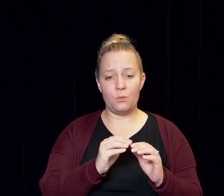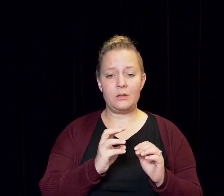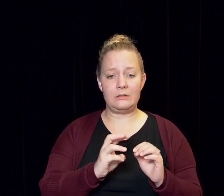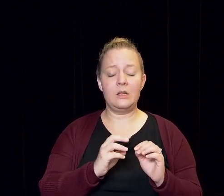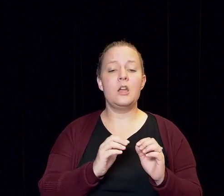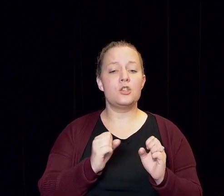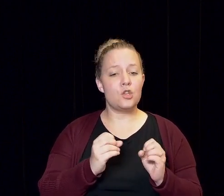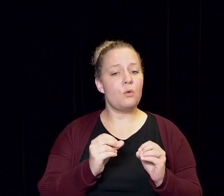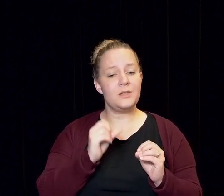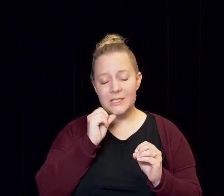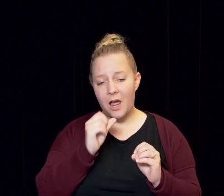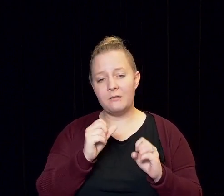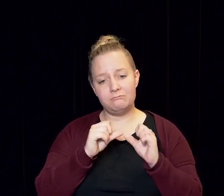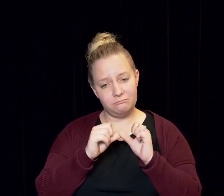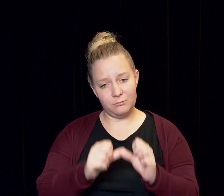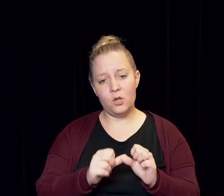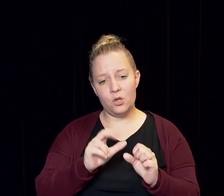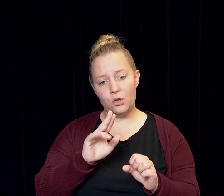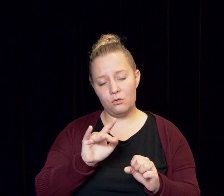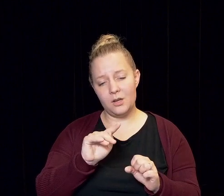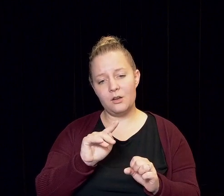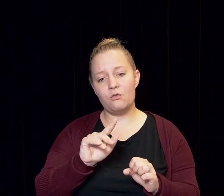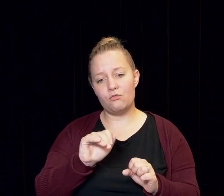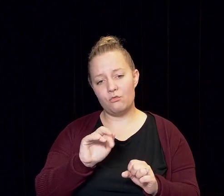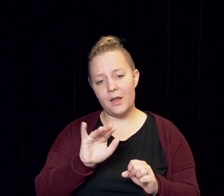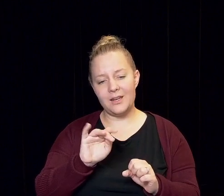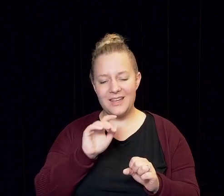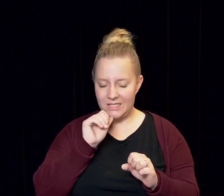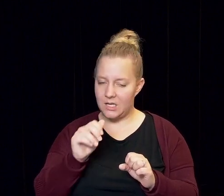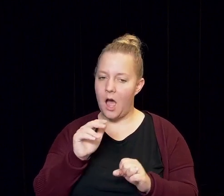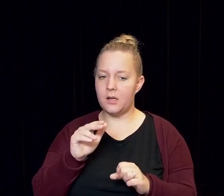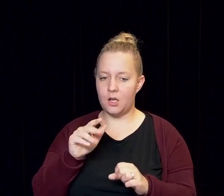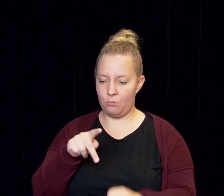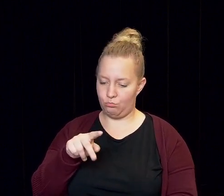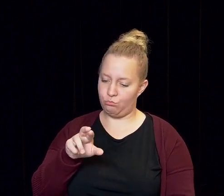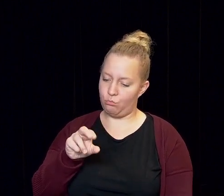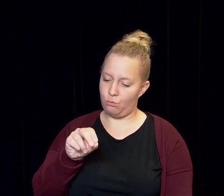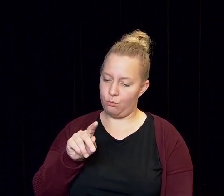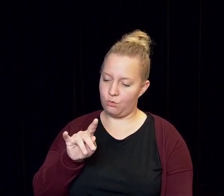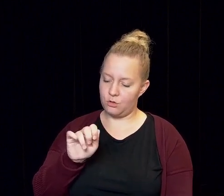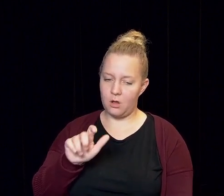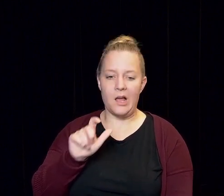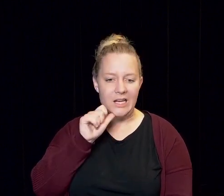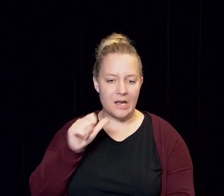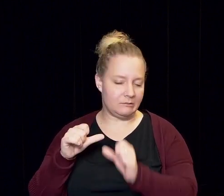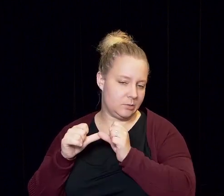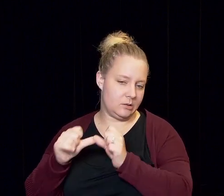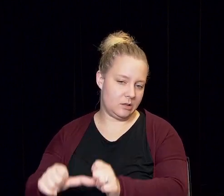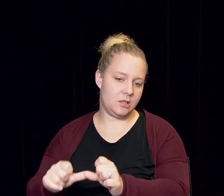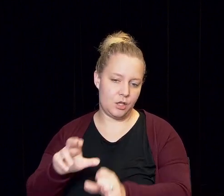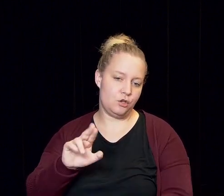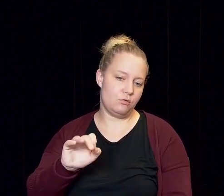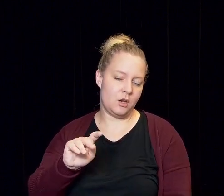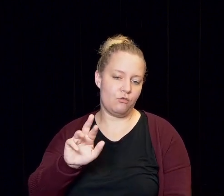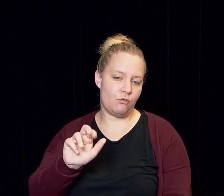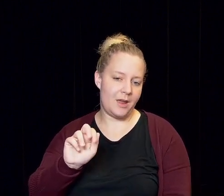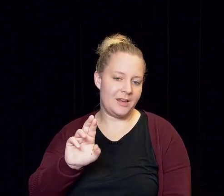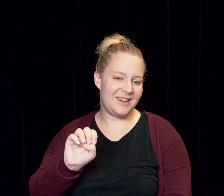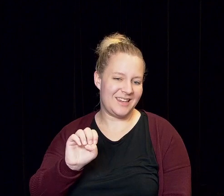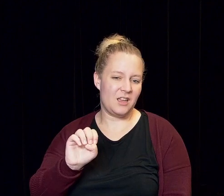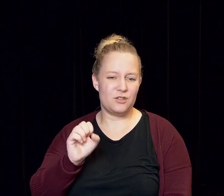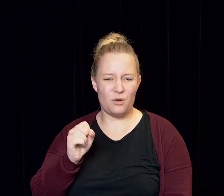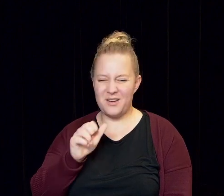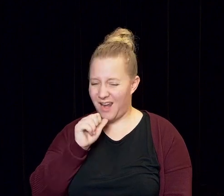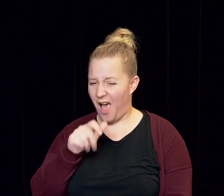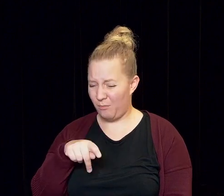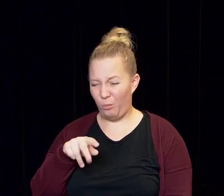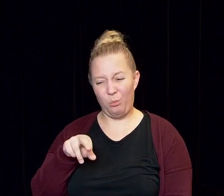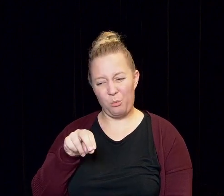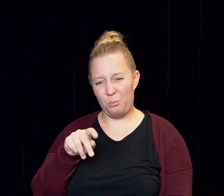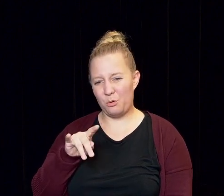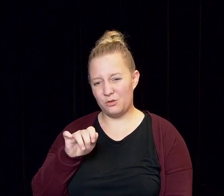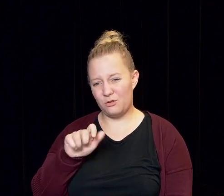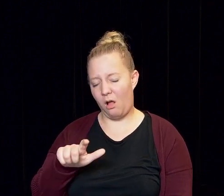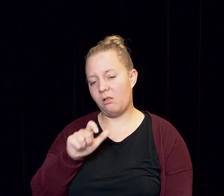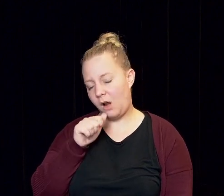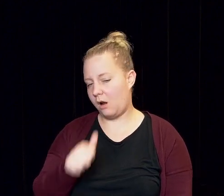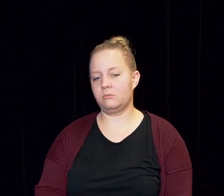so it is not proportional. There's not one consistent unit rate so it is not proportional.